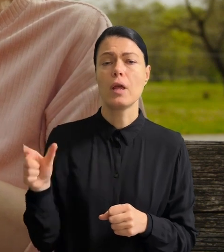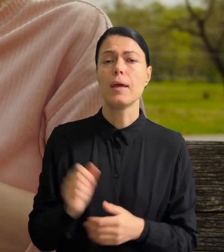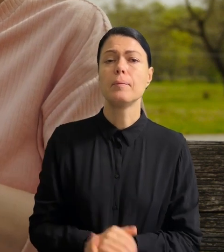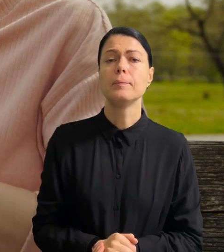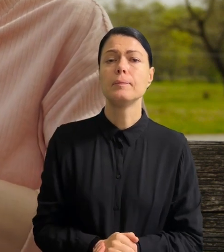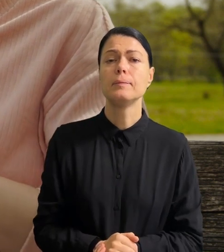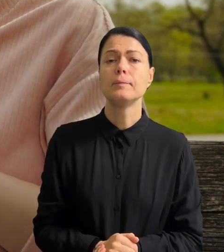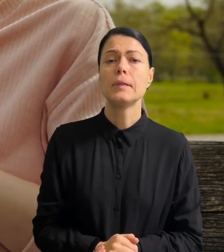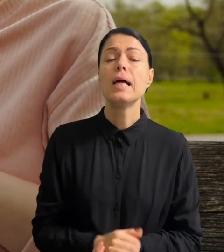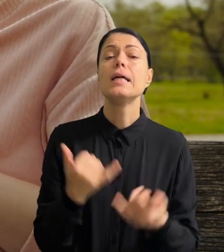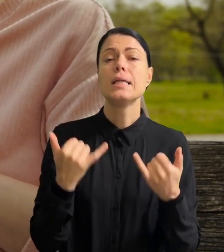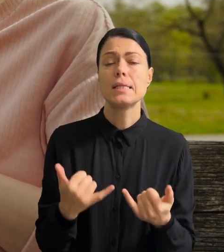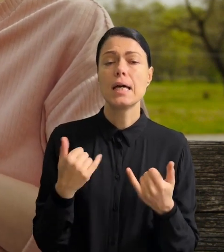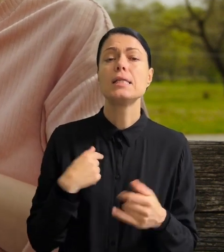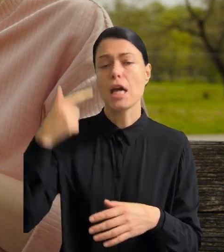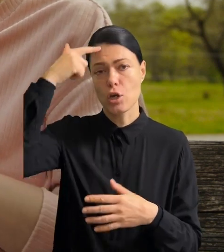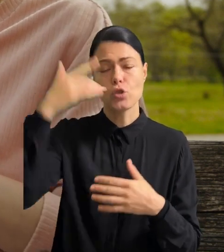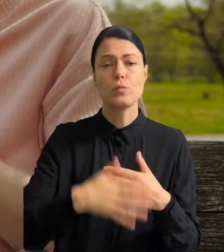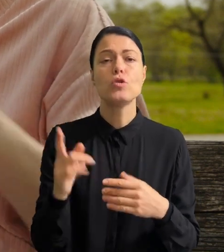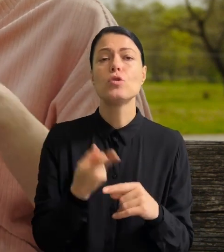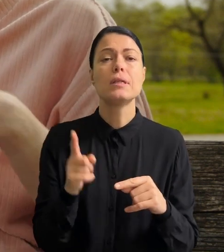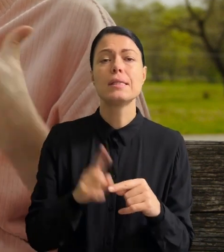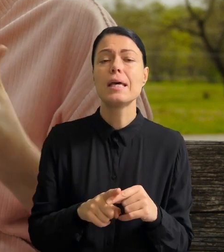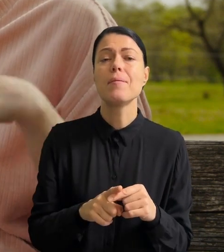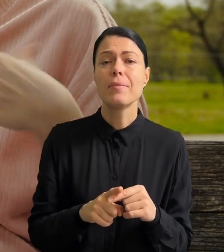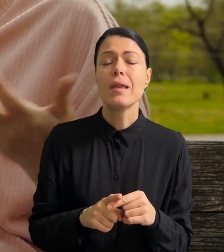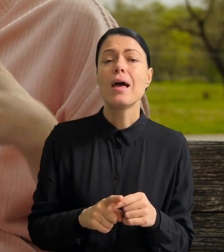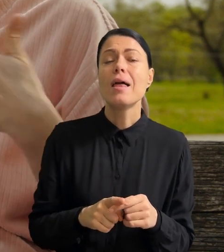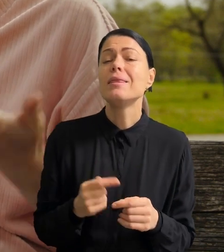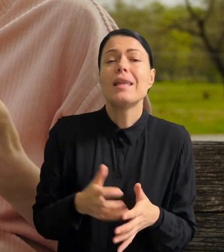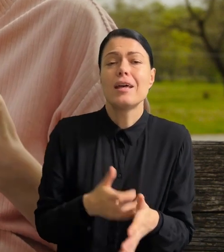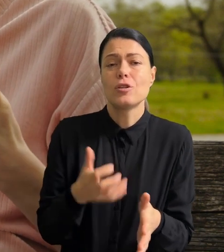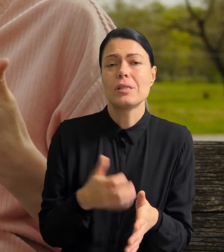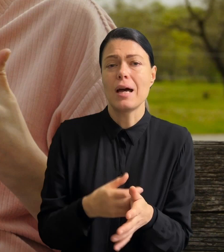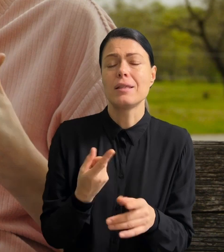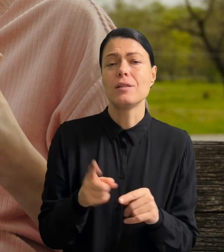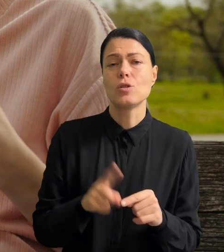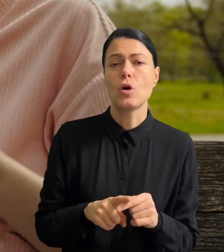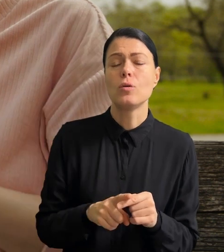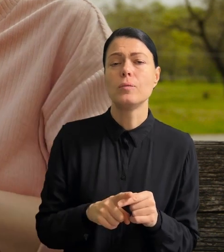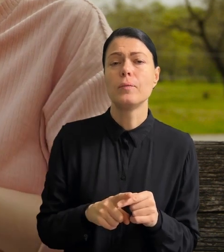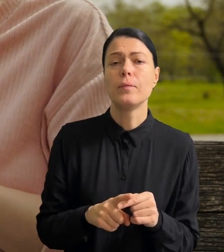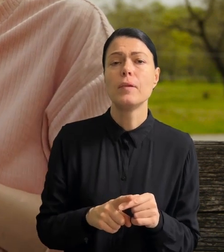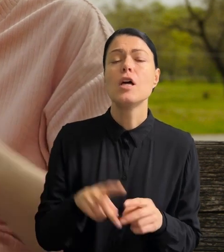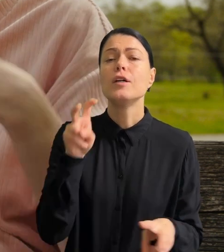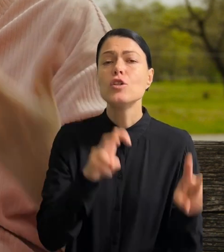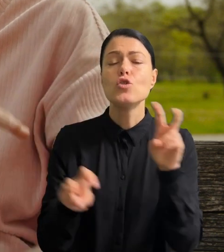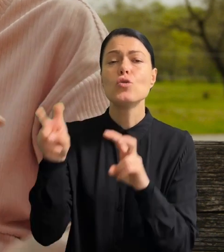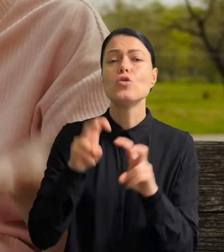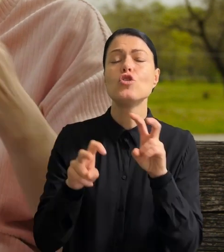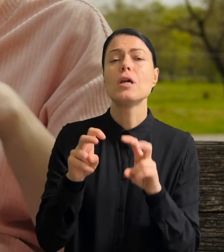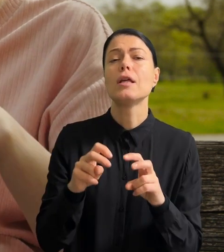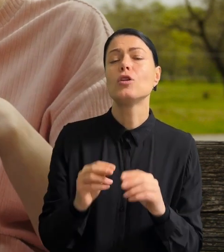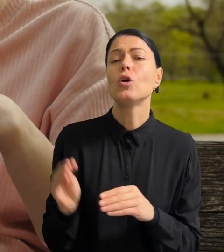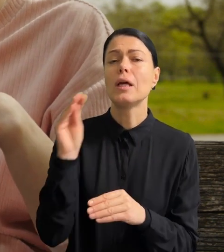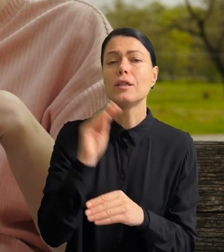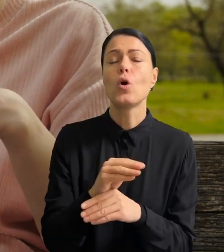And now I realize that this maximum is not enough for me. And I am looking for additional possibilities.